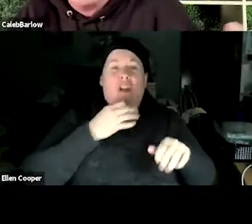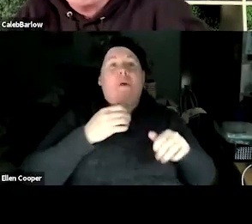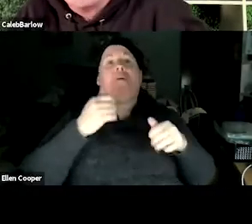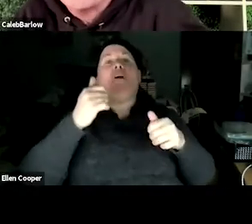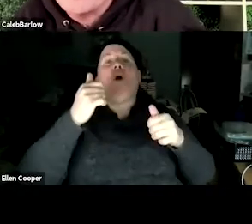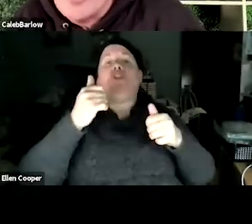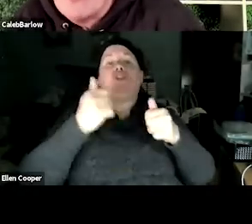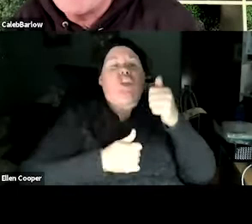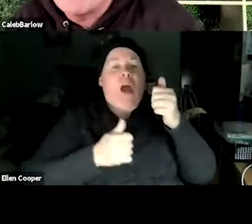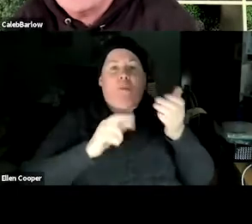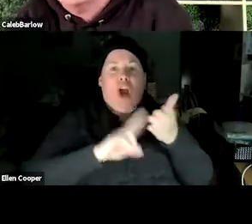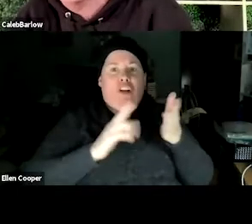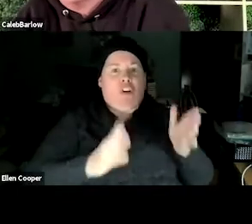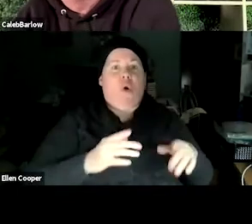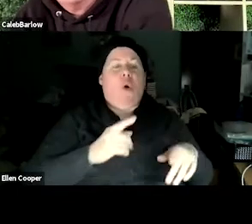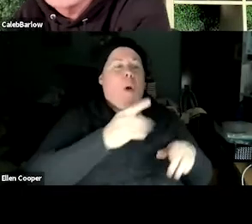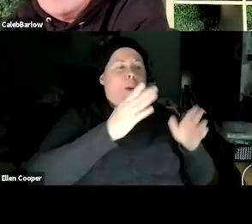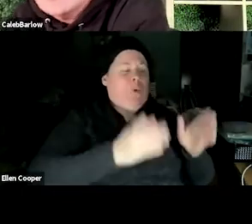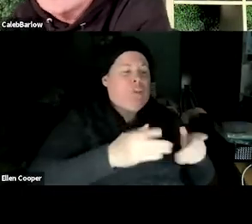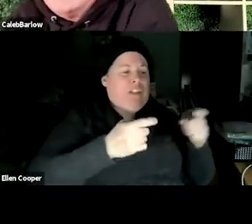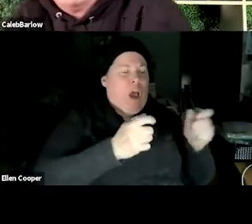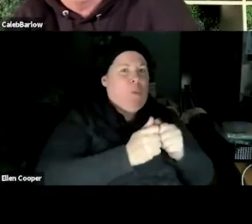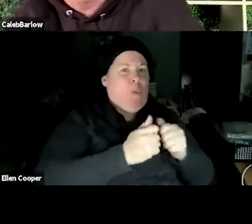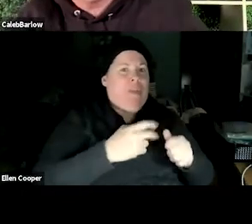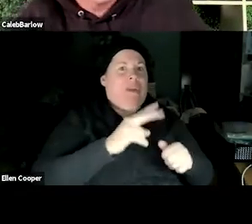one person that dealt with the victims one person that manage the money, one person that